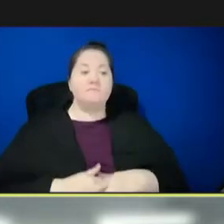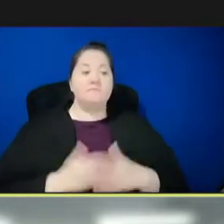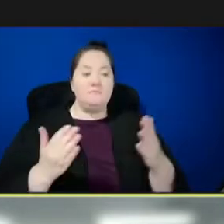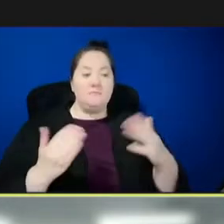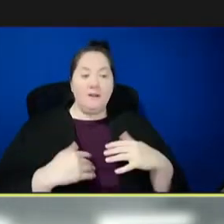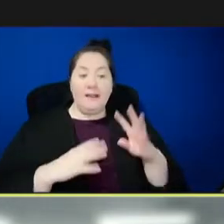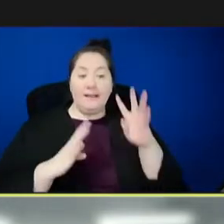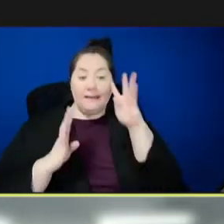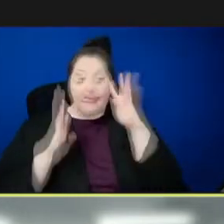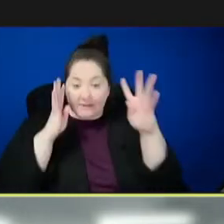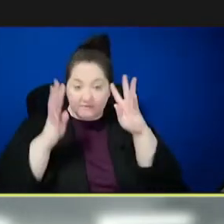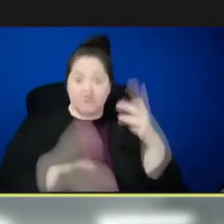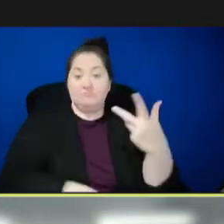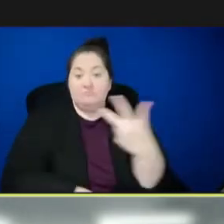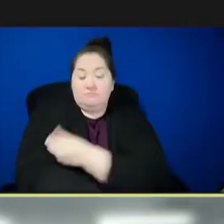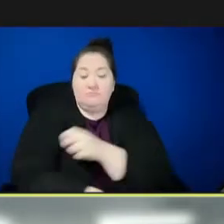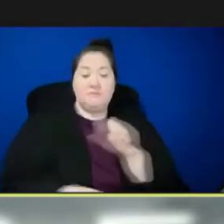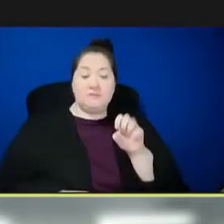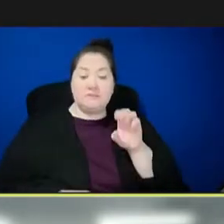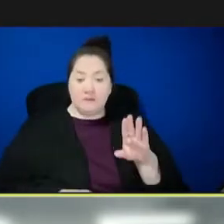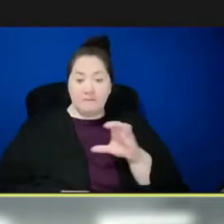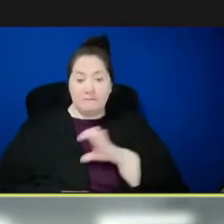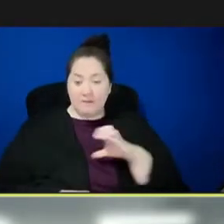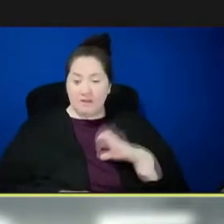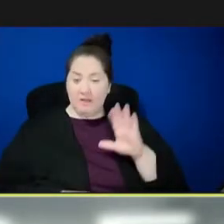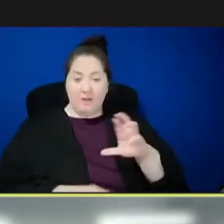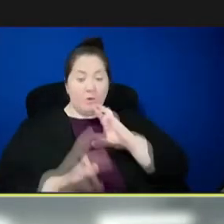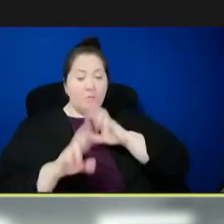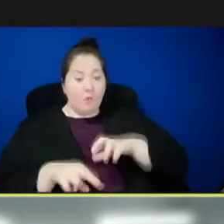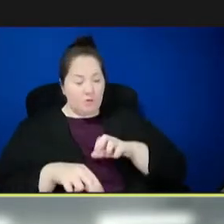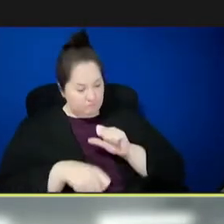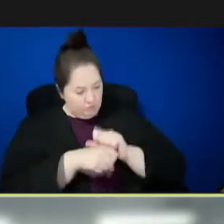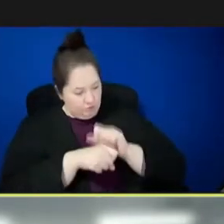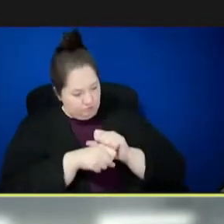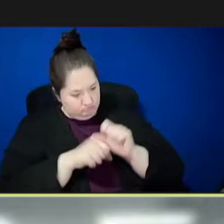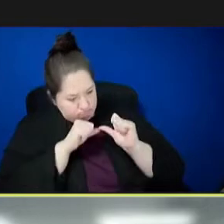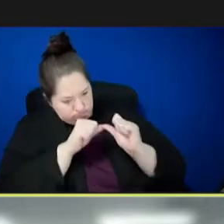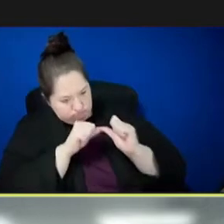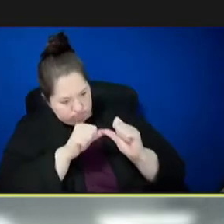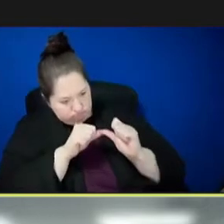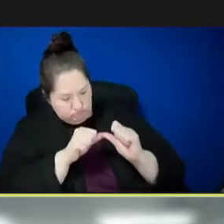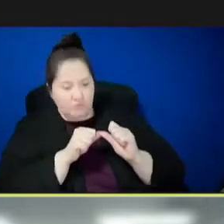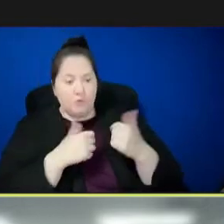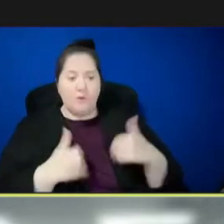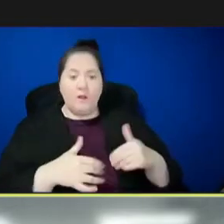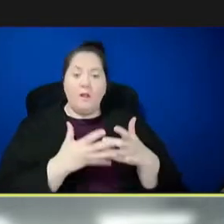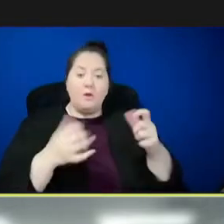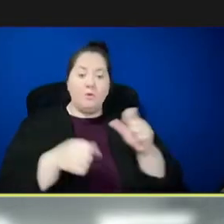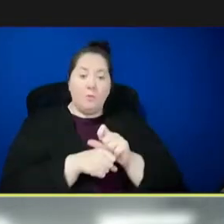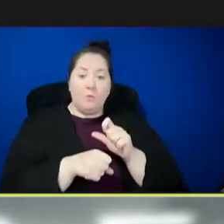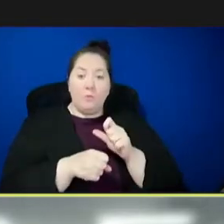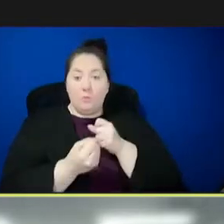Subcommittee on their report. Work continues with robust support from Anne and OIDP staff